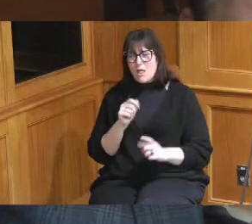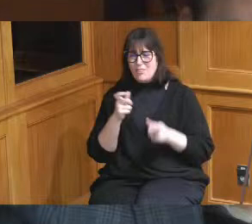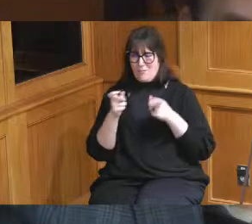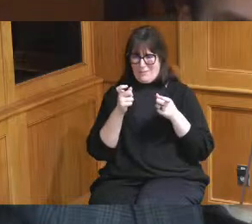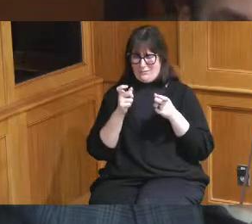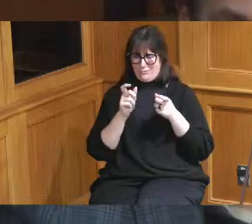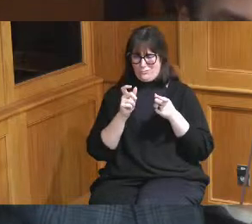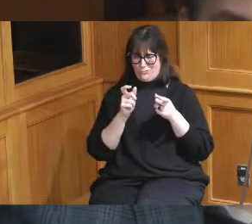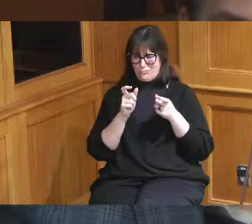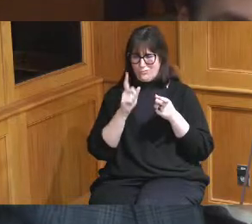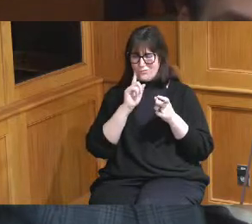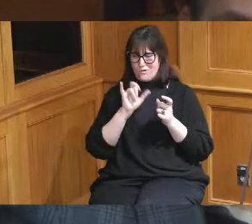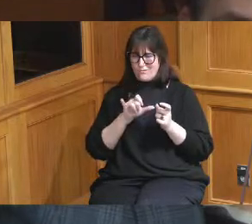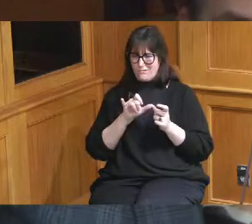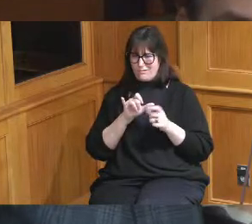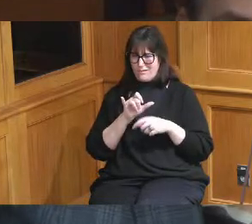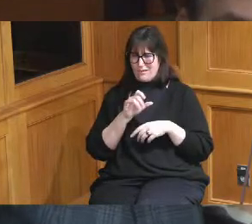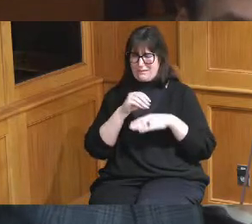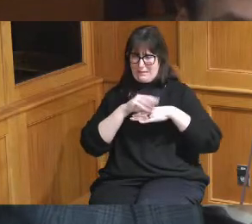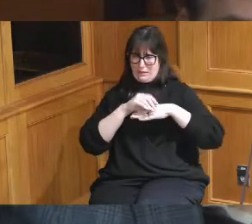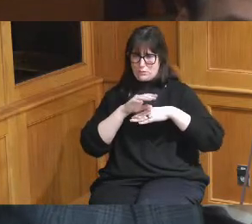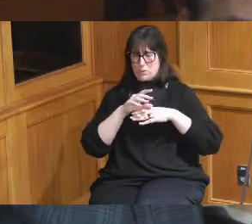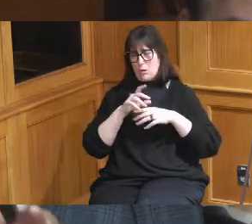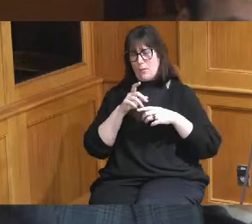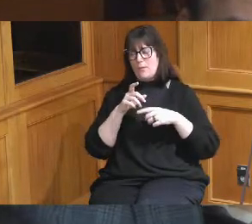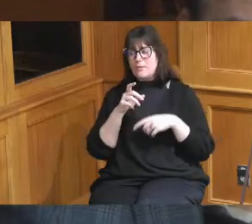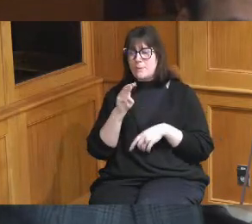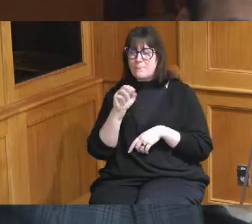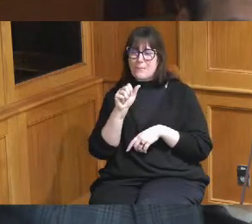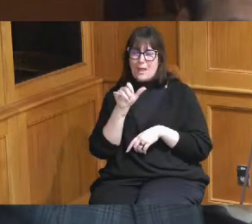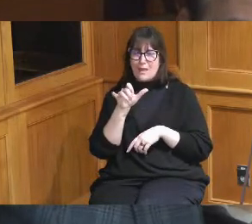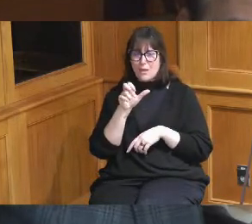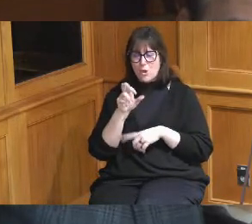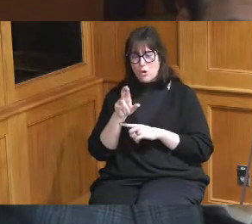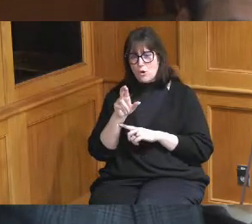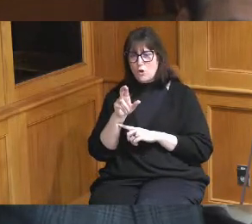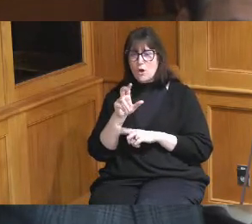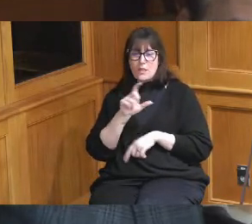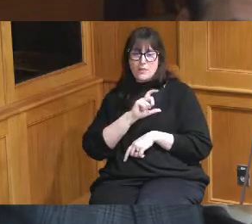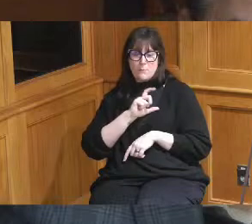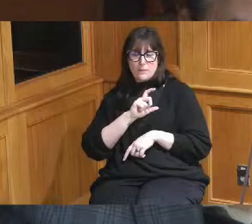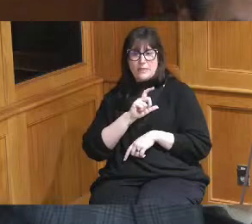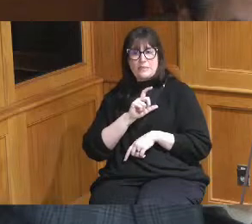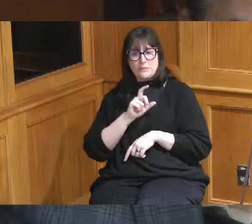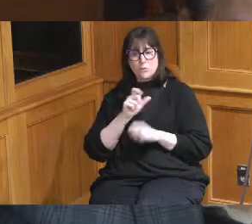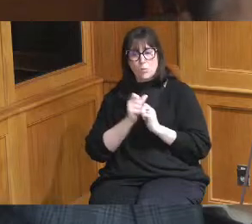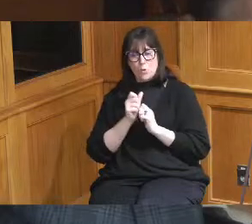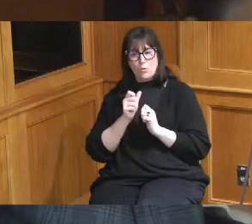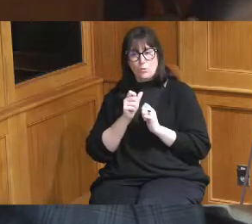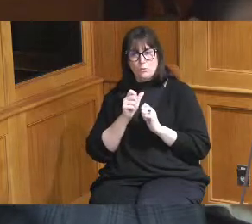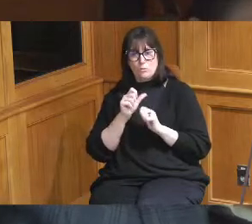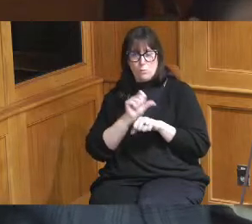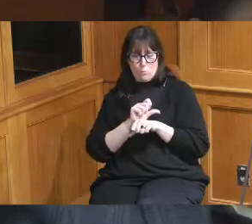and the and the council and the Mayor they the the police chief works for them we have independent